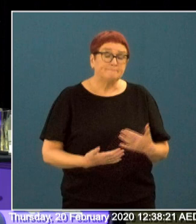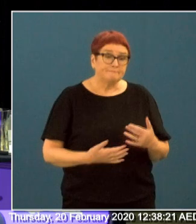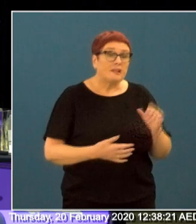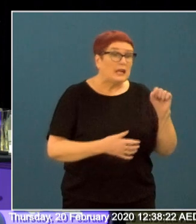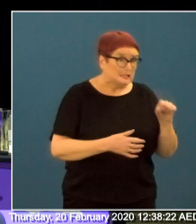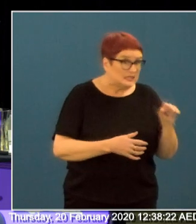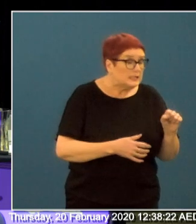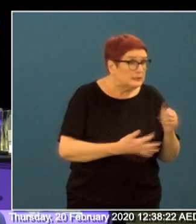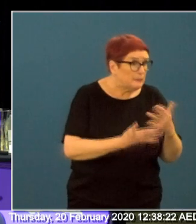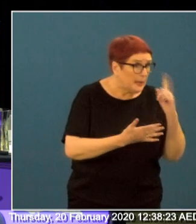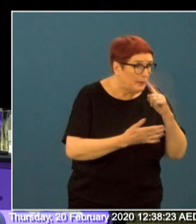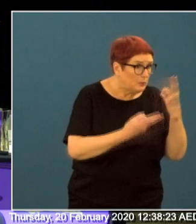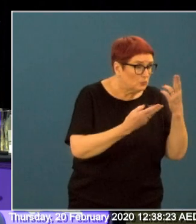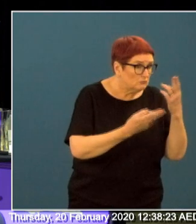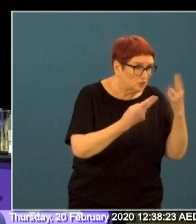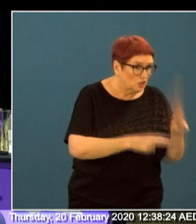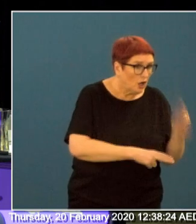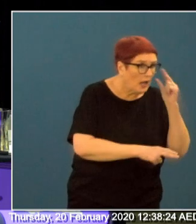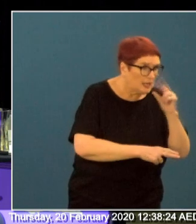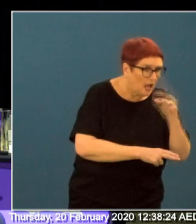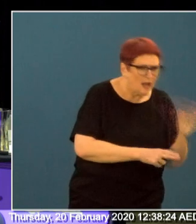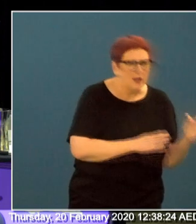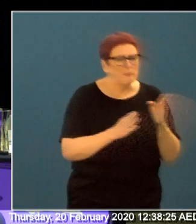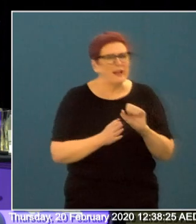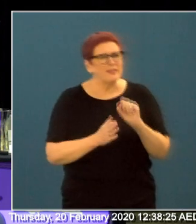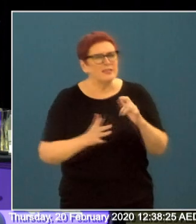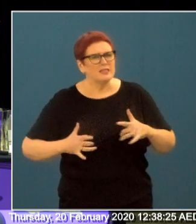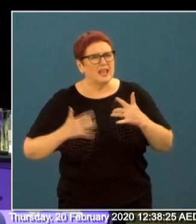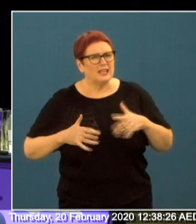for people with cognitive disability.